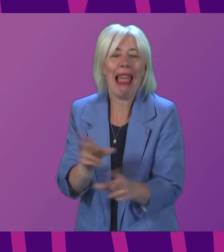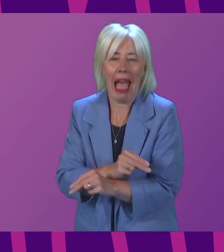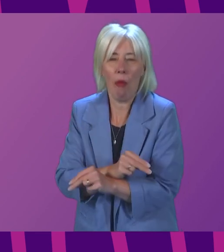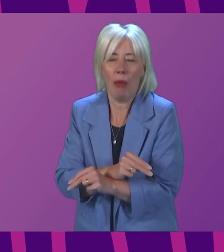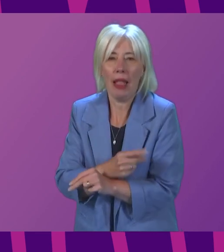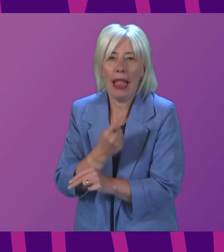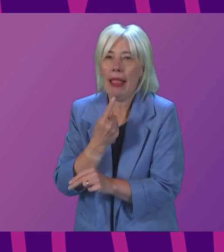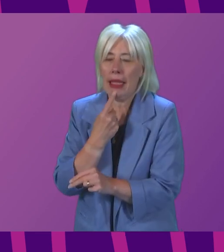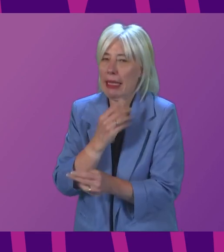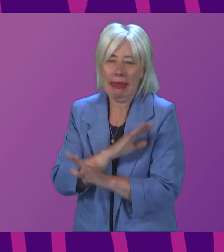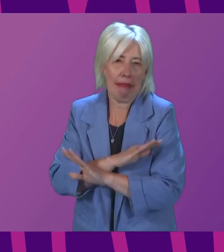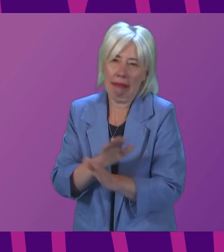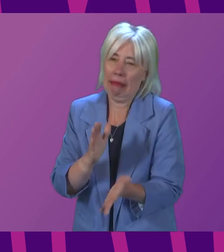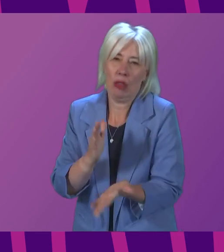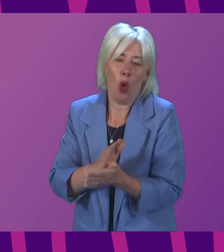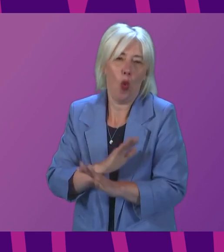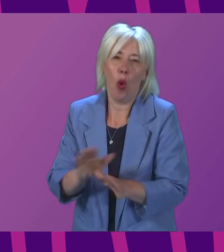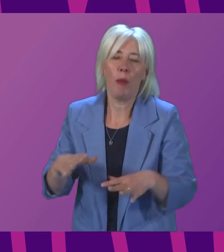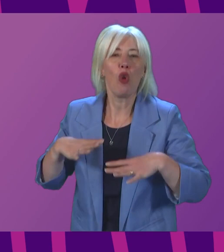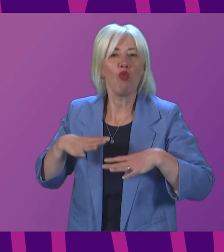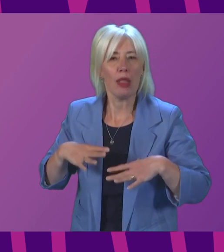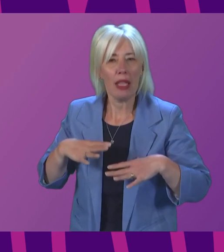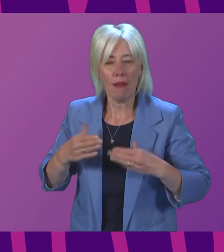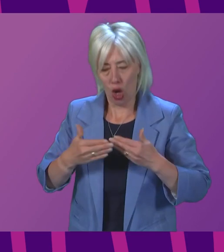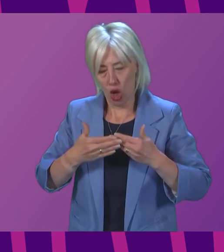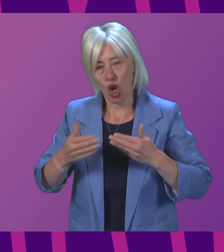certainly won’t provide any relief in the short or medium term.”